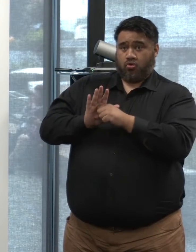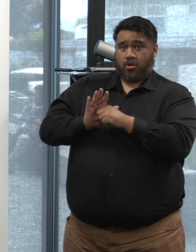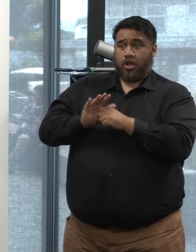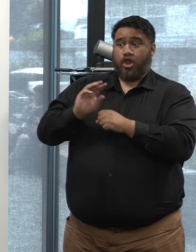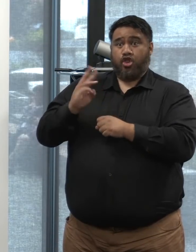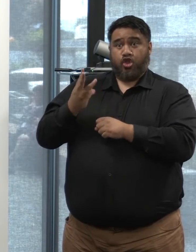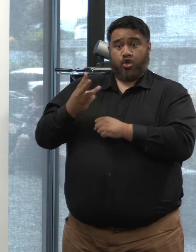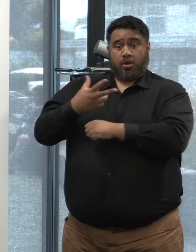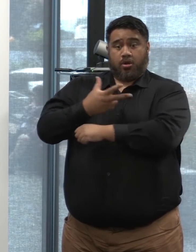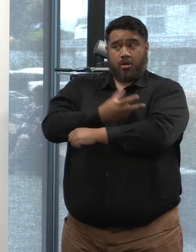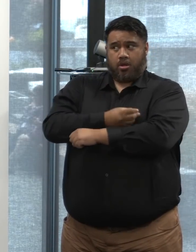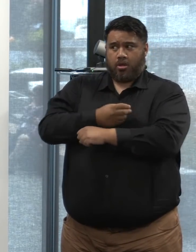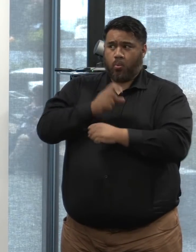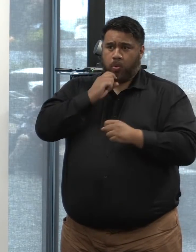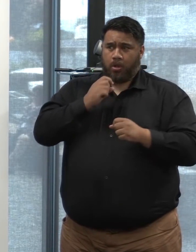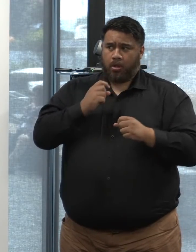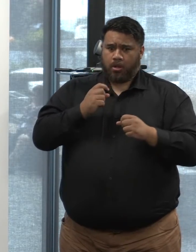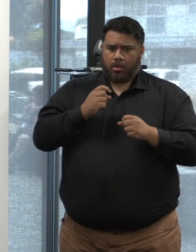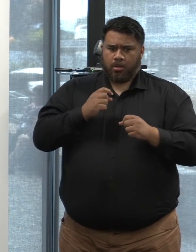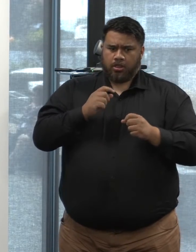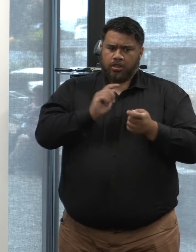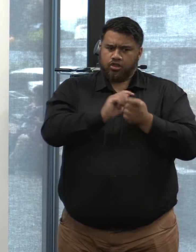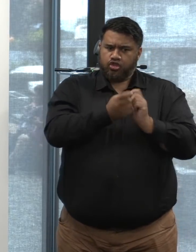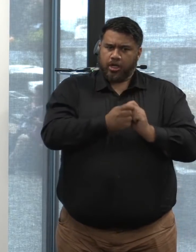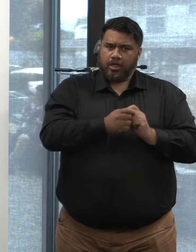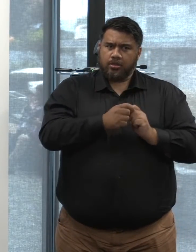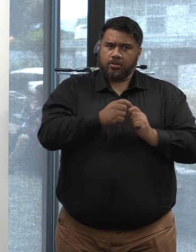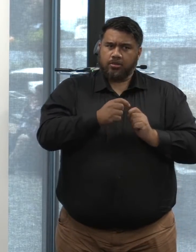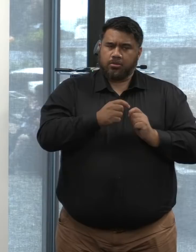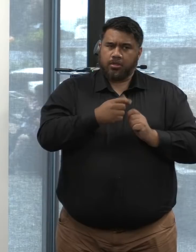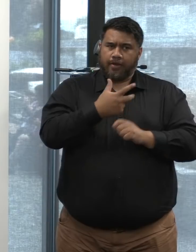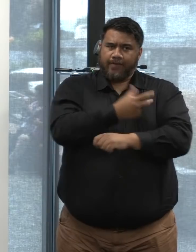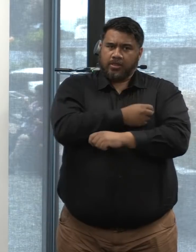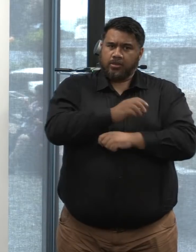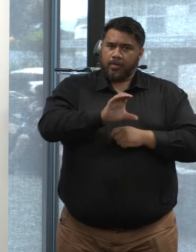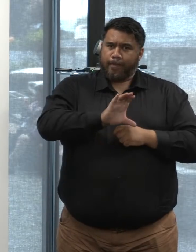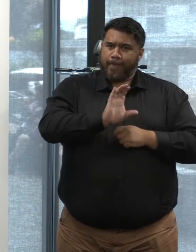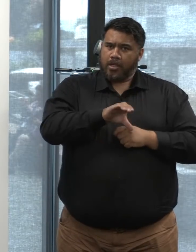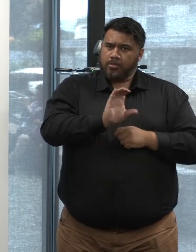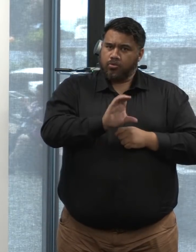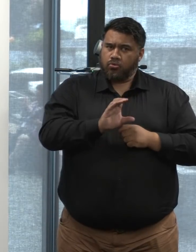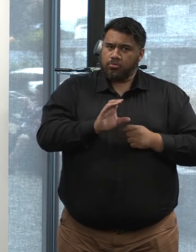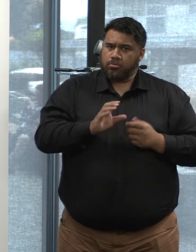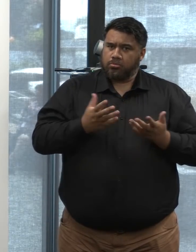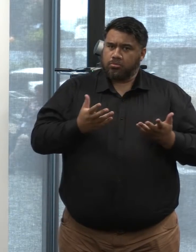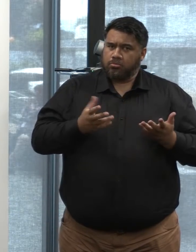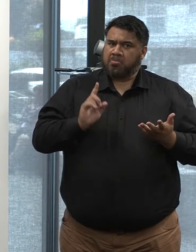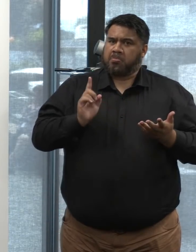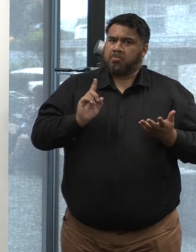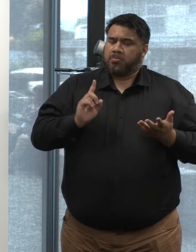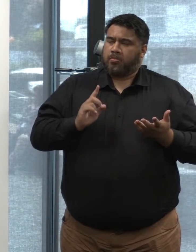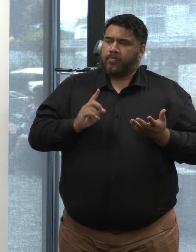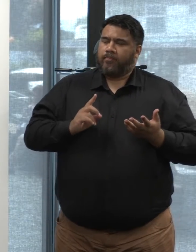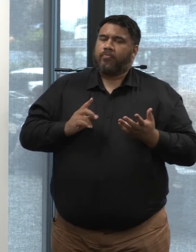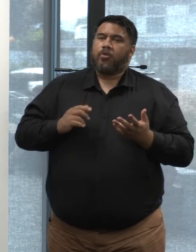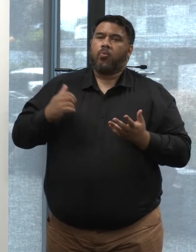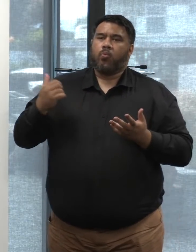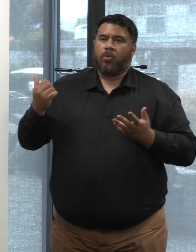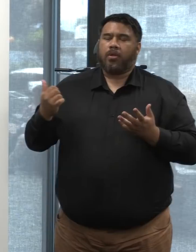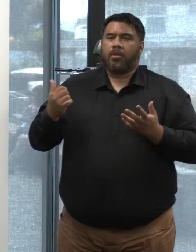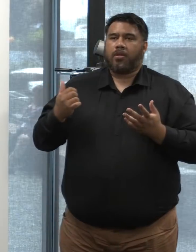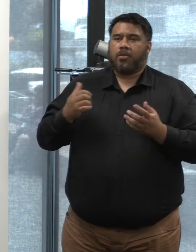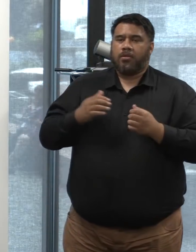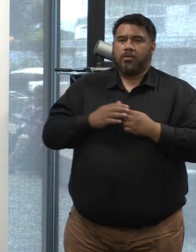How has the focus on